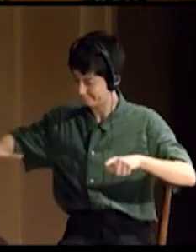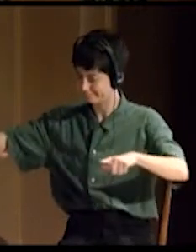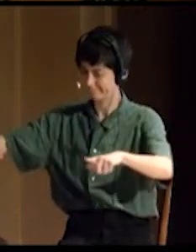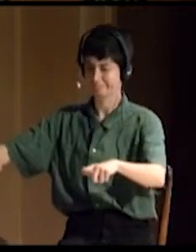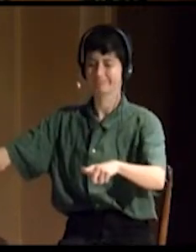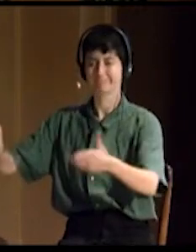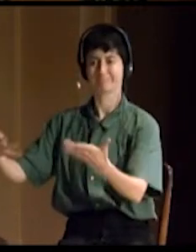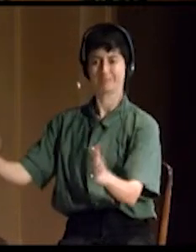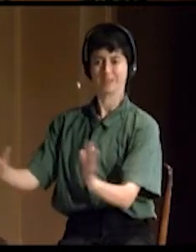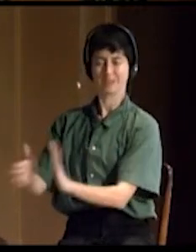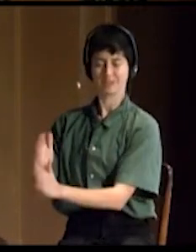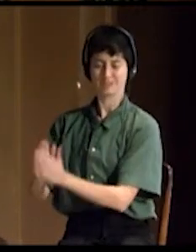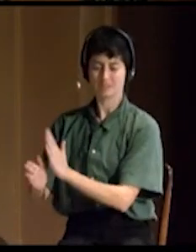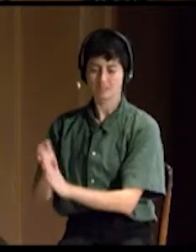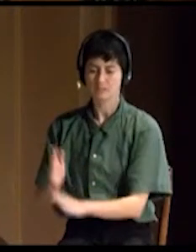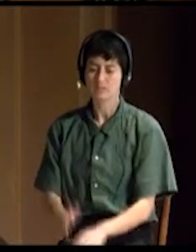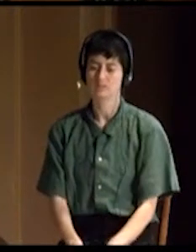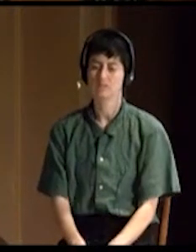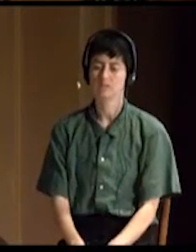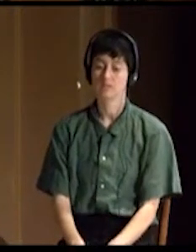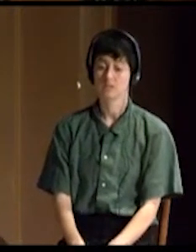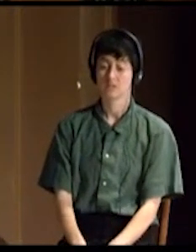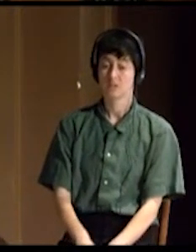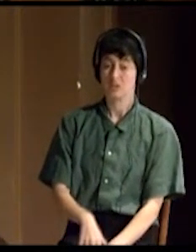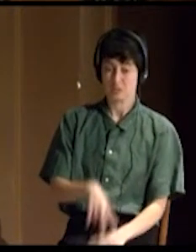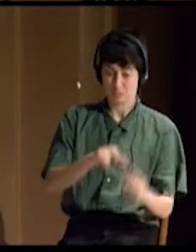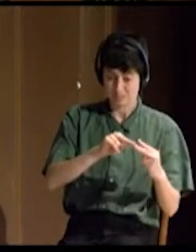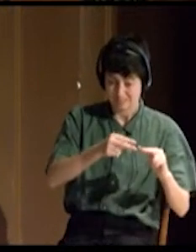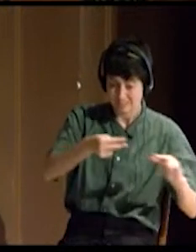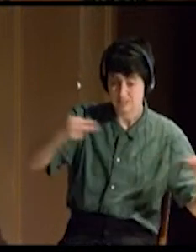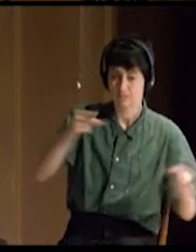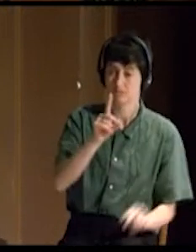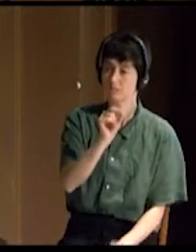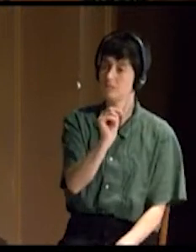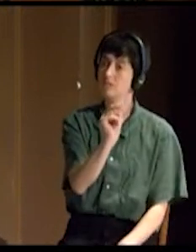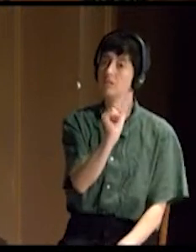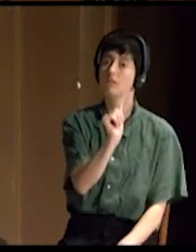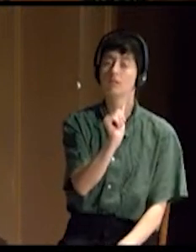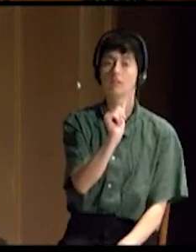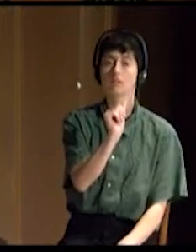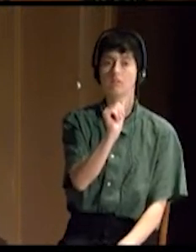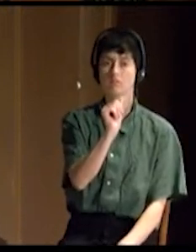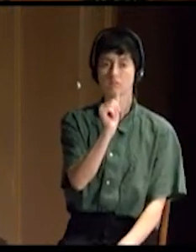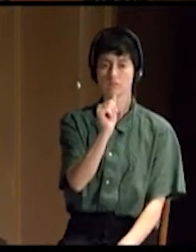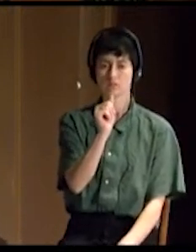so it can be sequenced by these available technologies, which is your puzzle pieces.